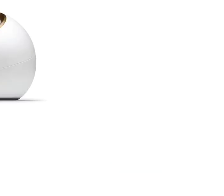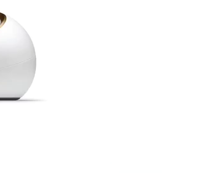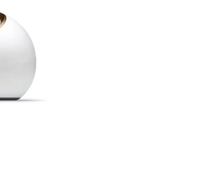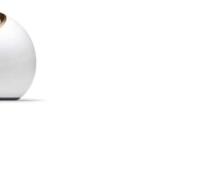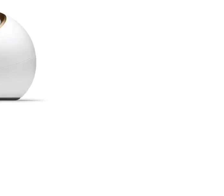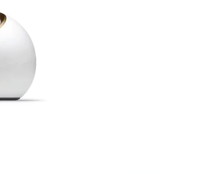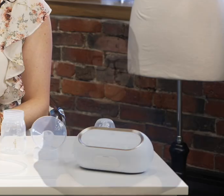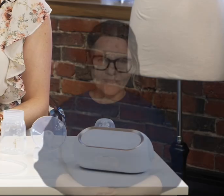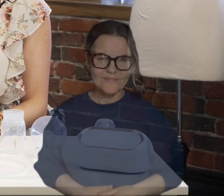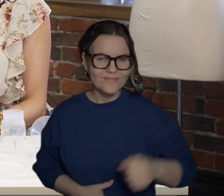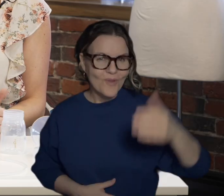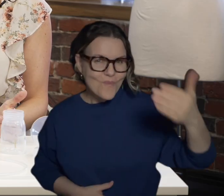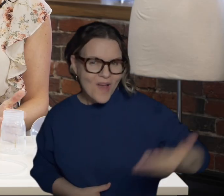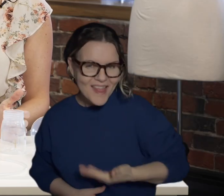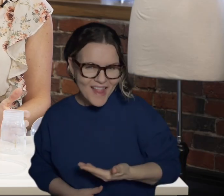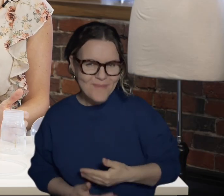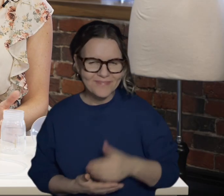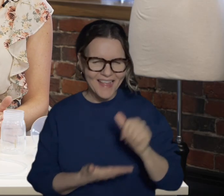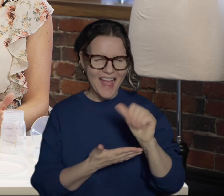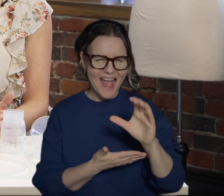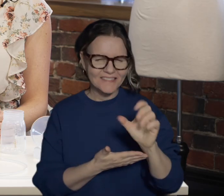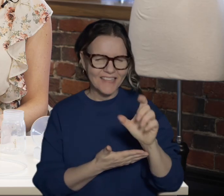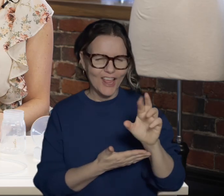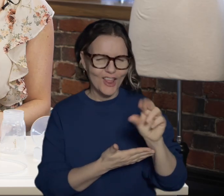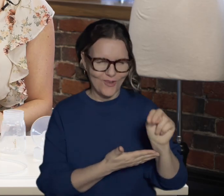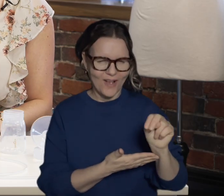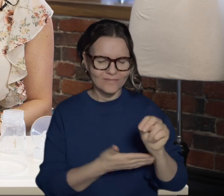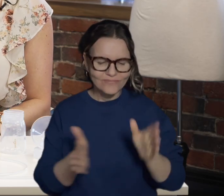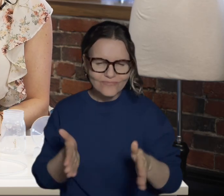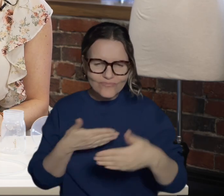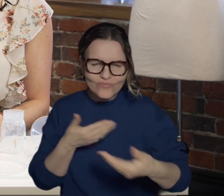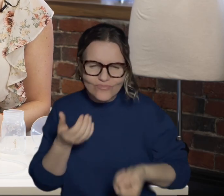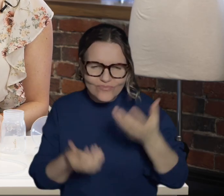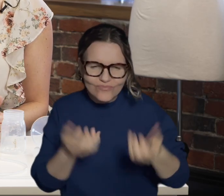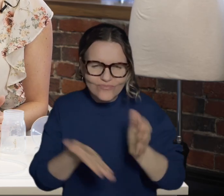Hi and welcome back to Acelleron's Unboxing Series today we're going to